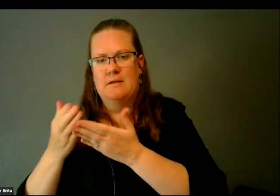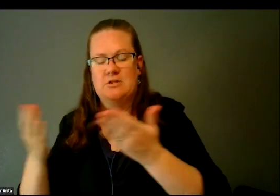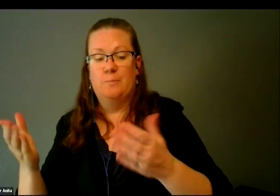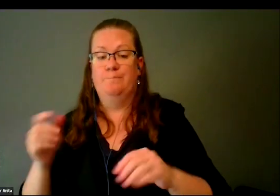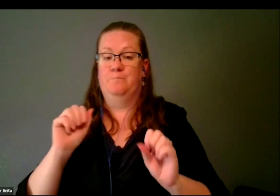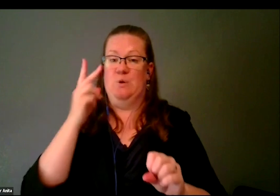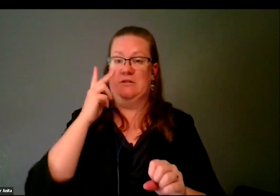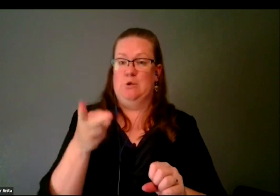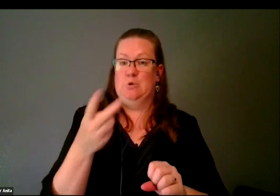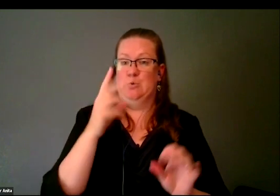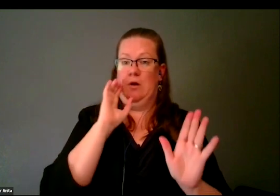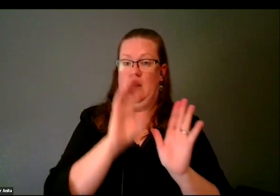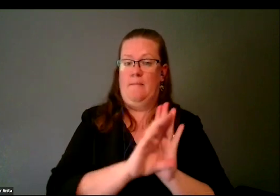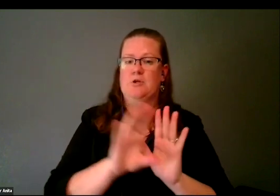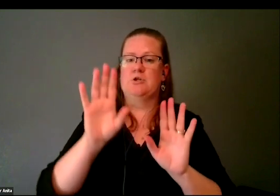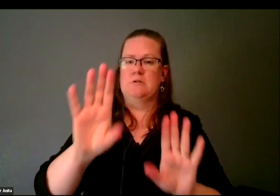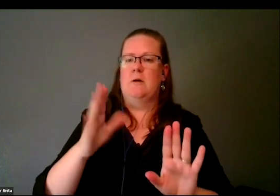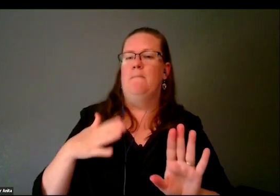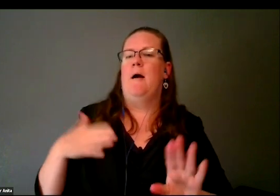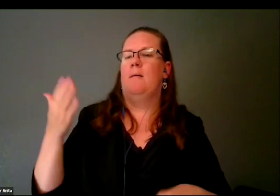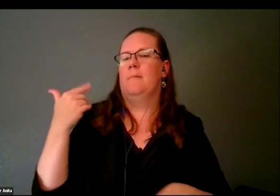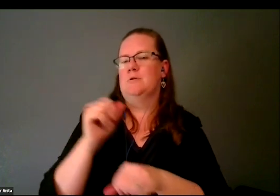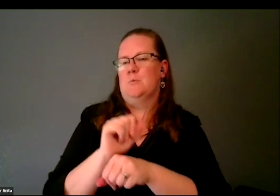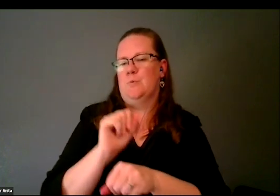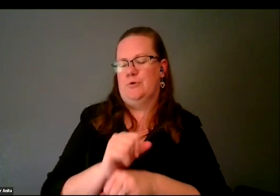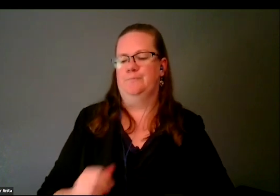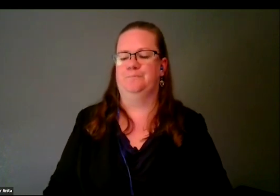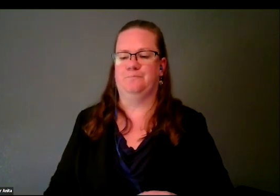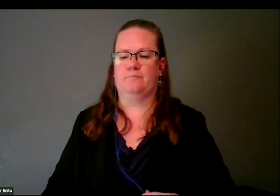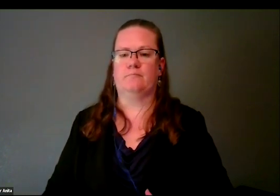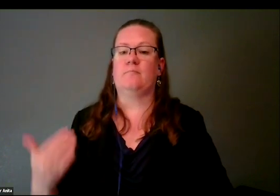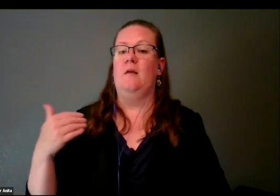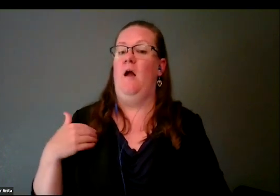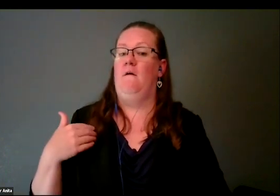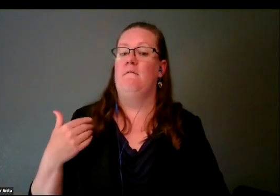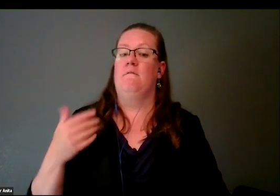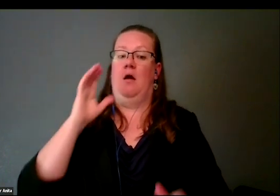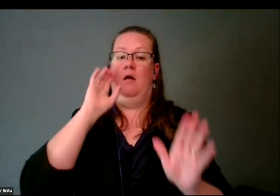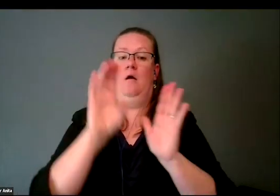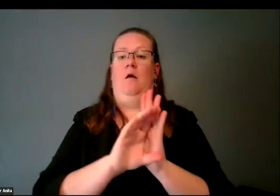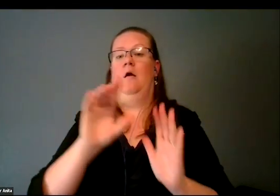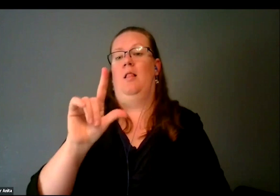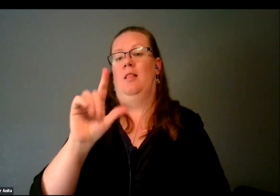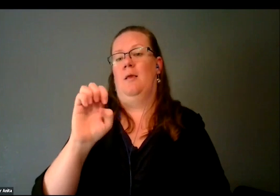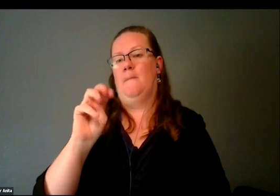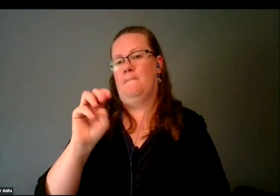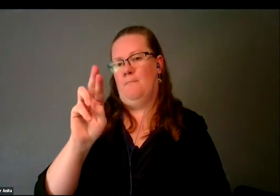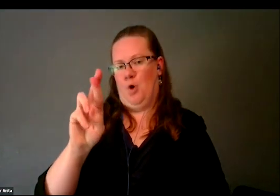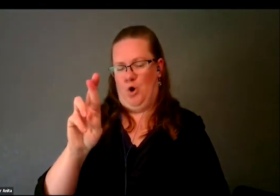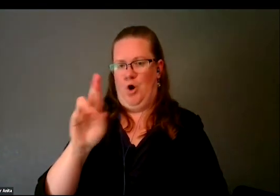of some past work that I did. There's a tactile graphic of a lemur with this nice ringtail,